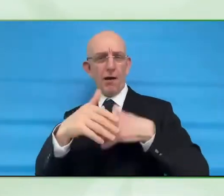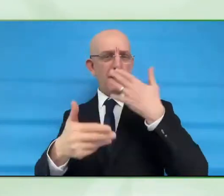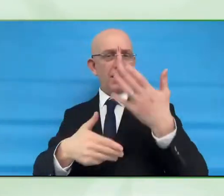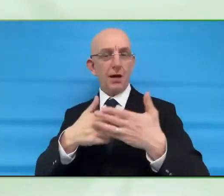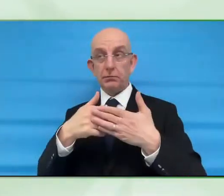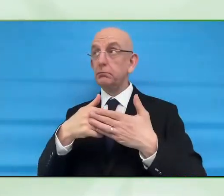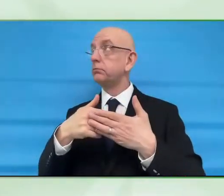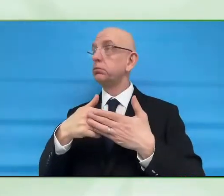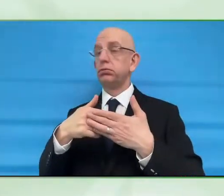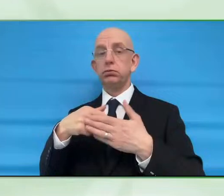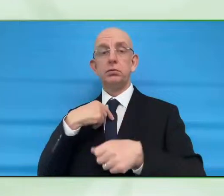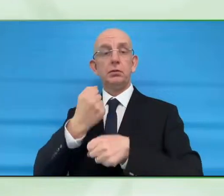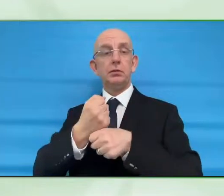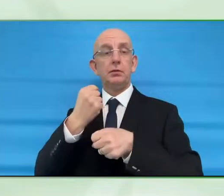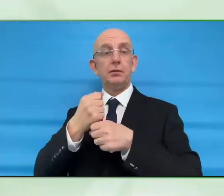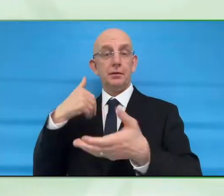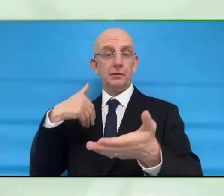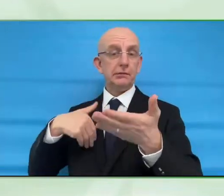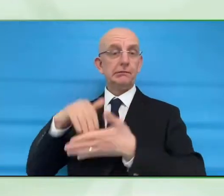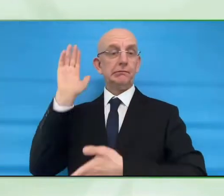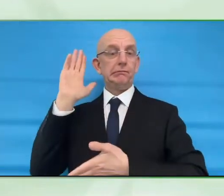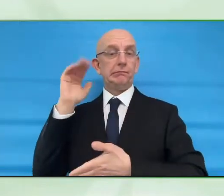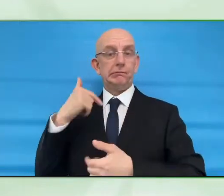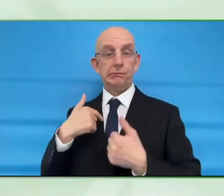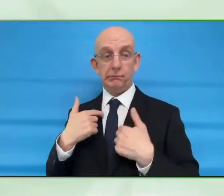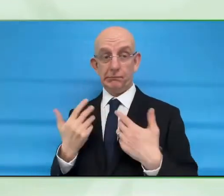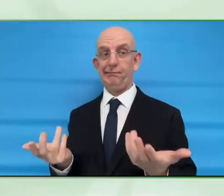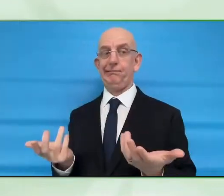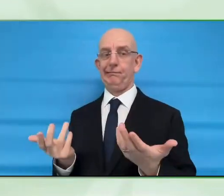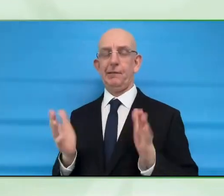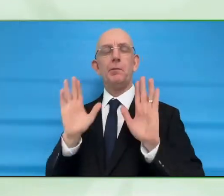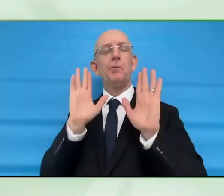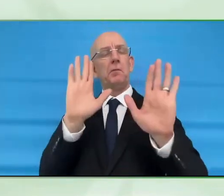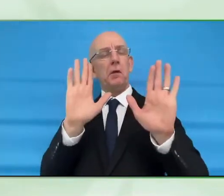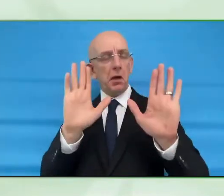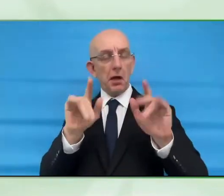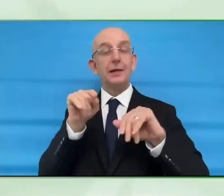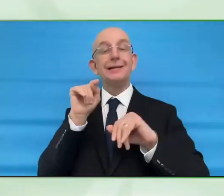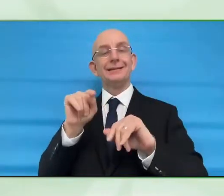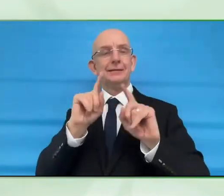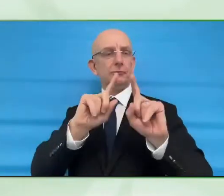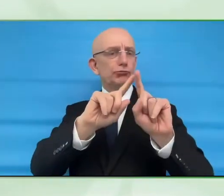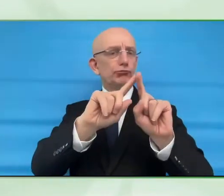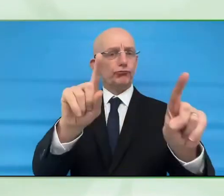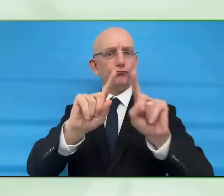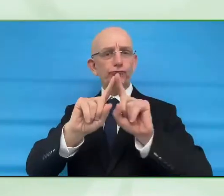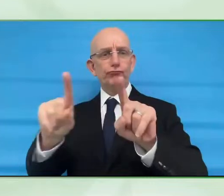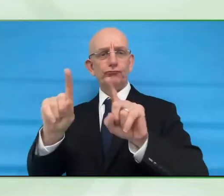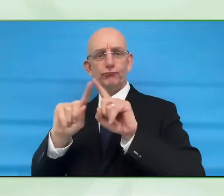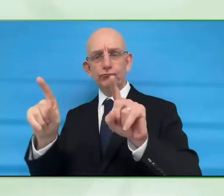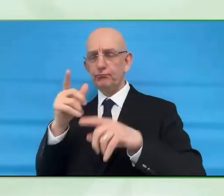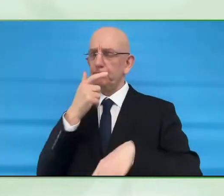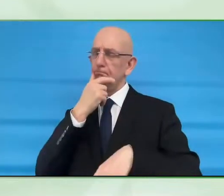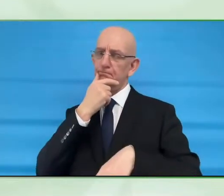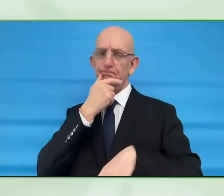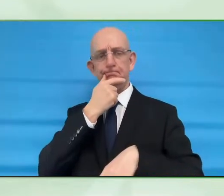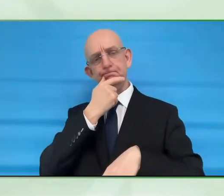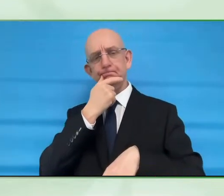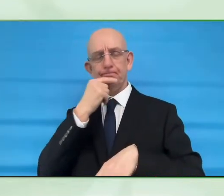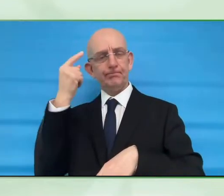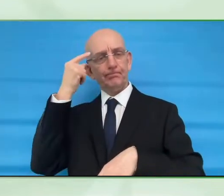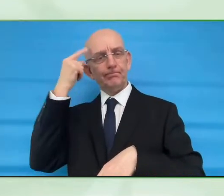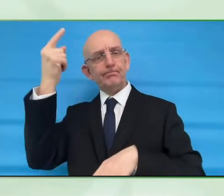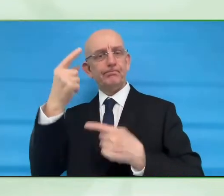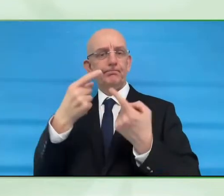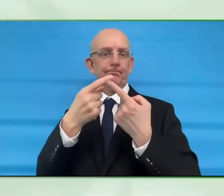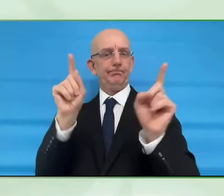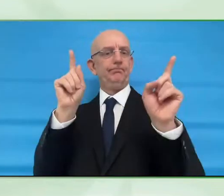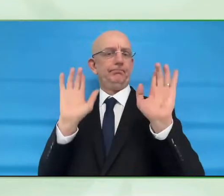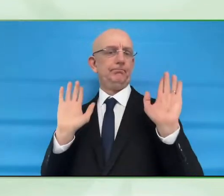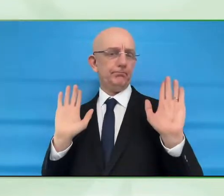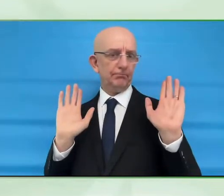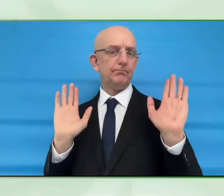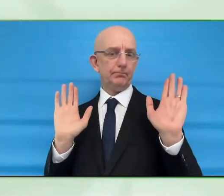And that's worked really well for us in certain ways because you can actually start to use